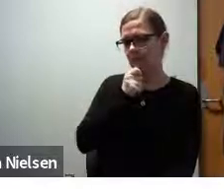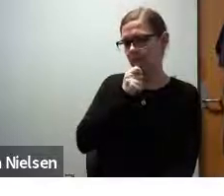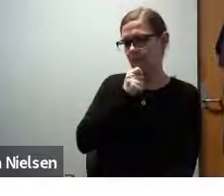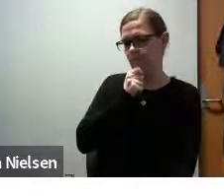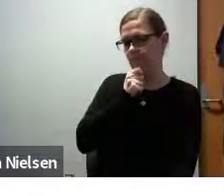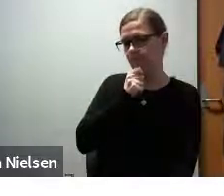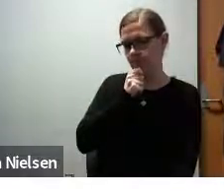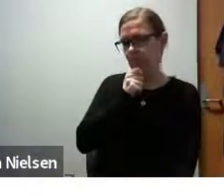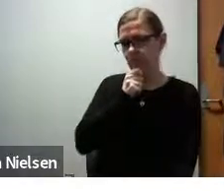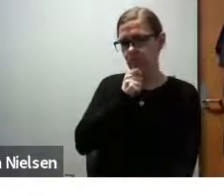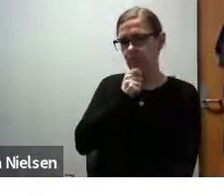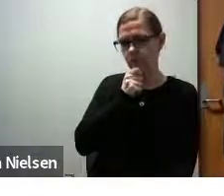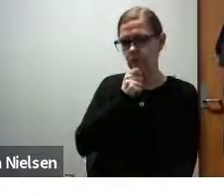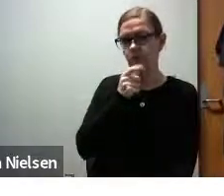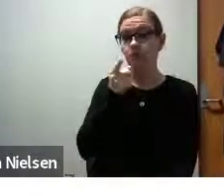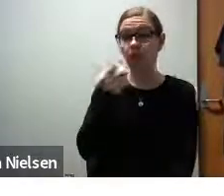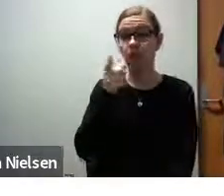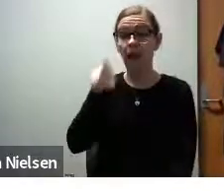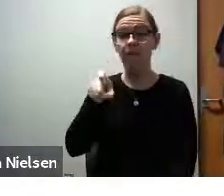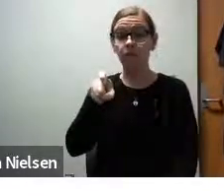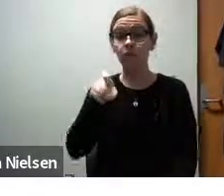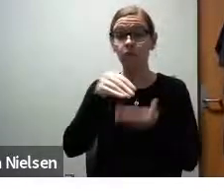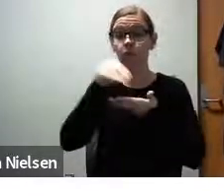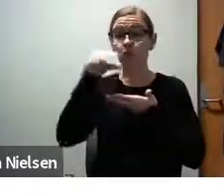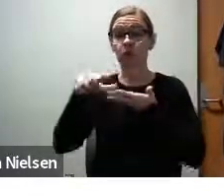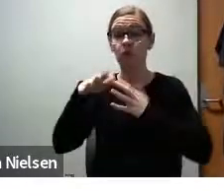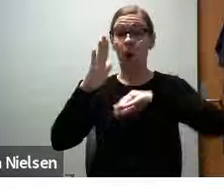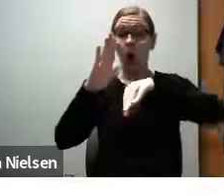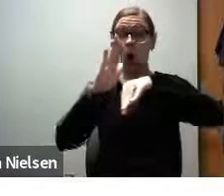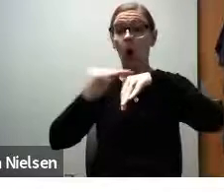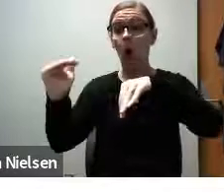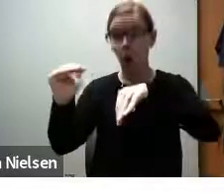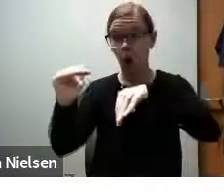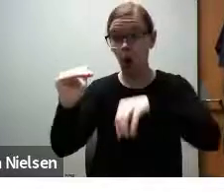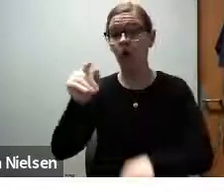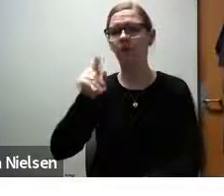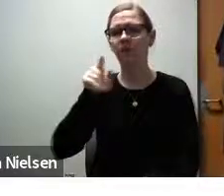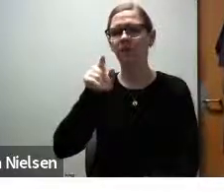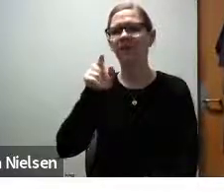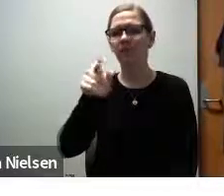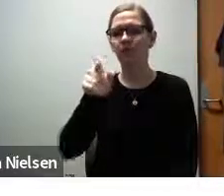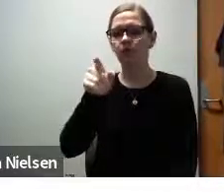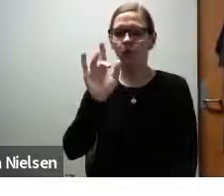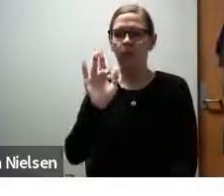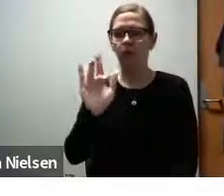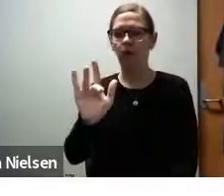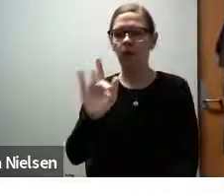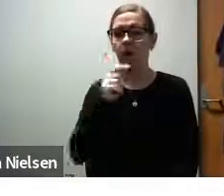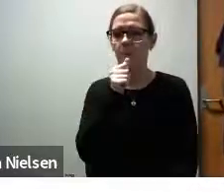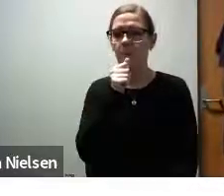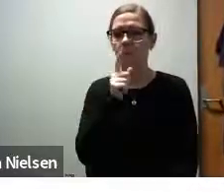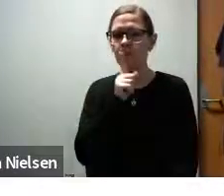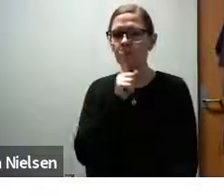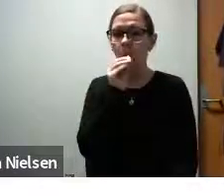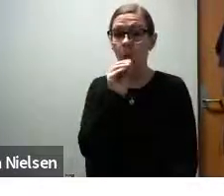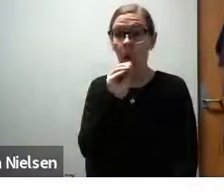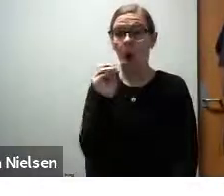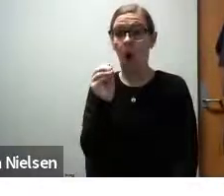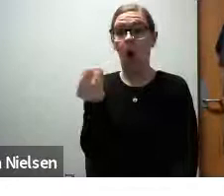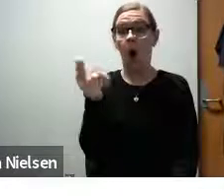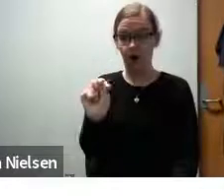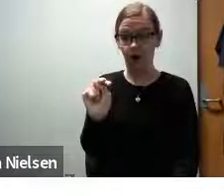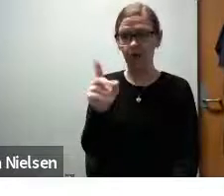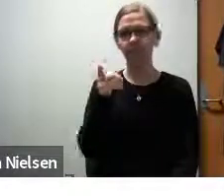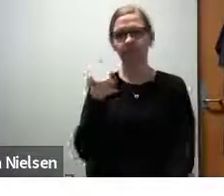So then you would have to call them the students and let me unmute themselves to let them speak to you, but you can do that to have that control in the classroom, if you need it.